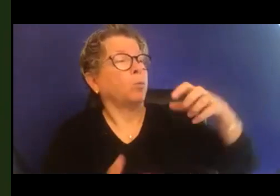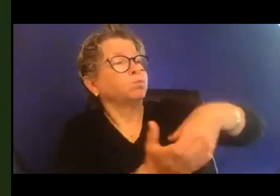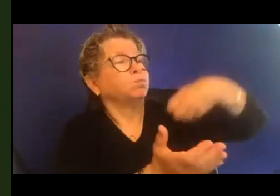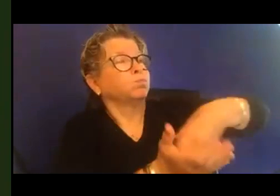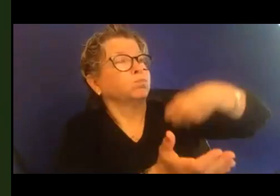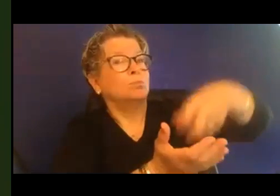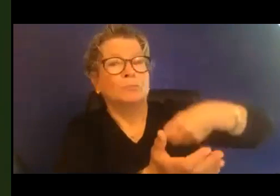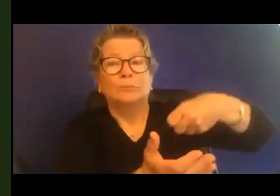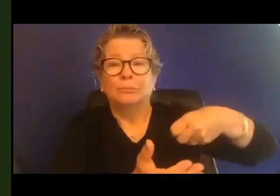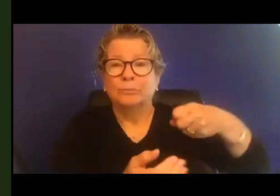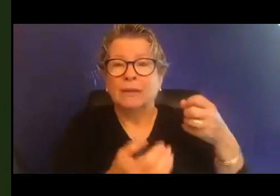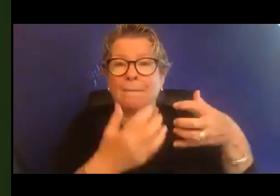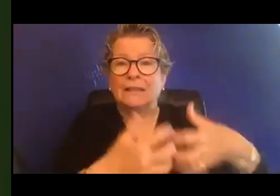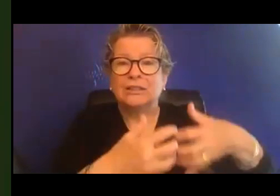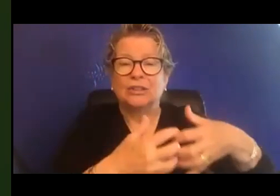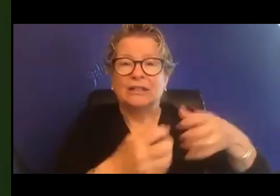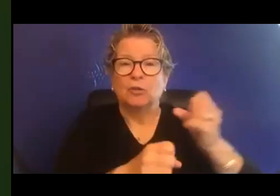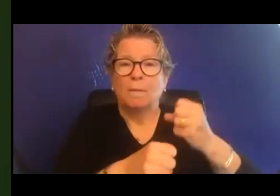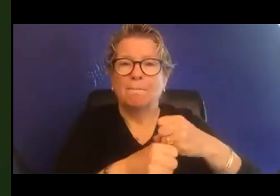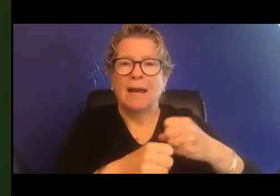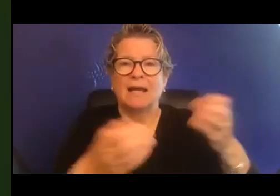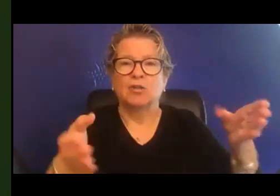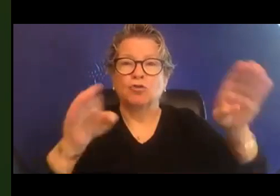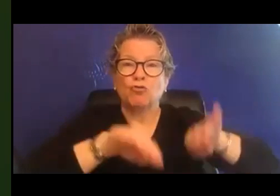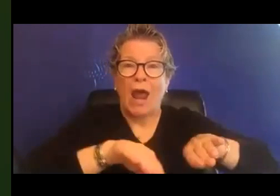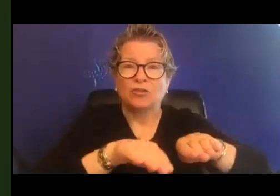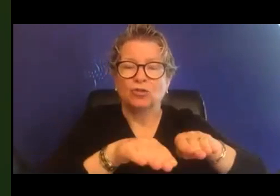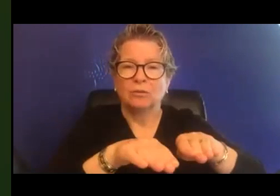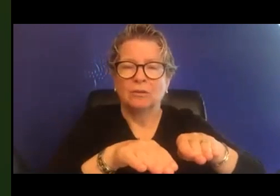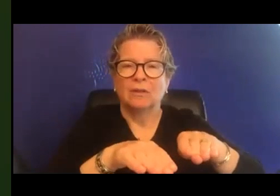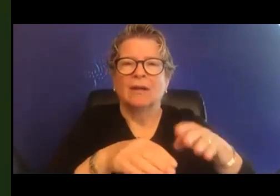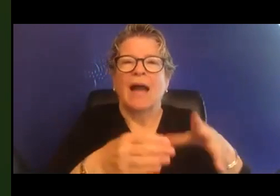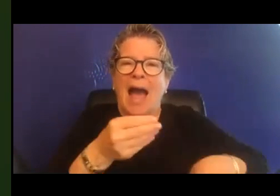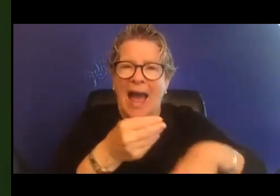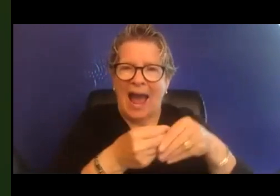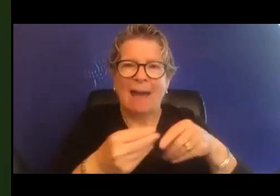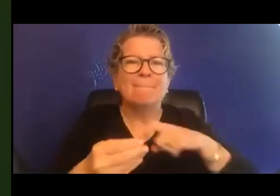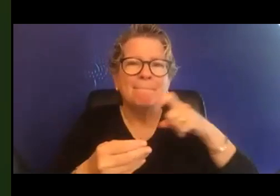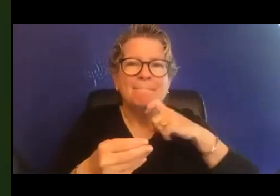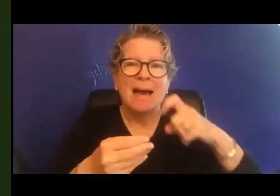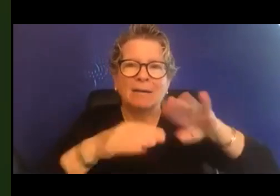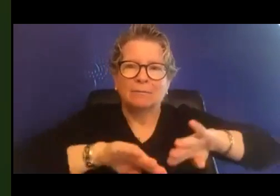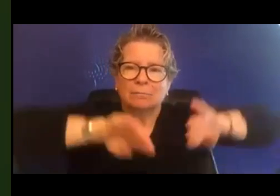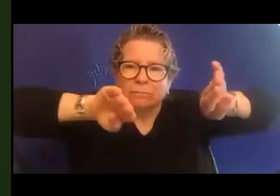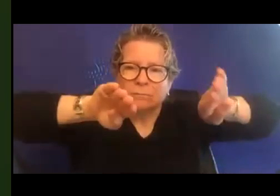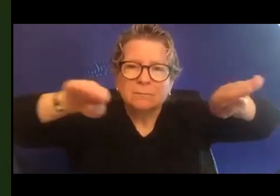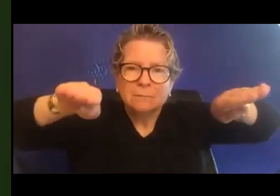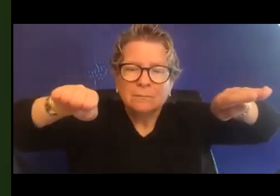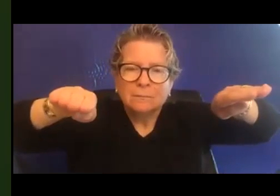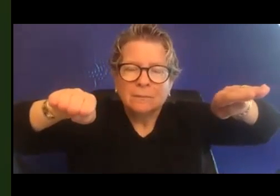It's where a contractor uses an excavator to dig a trench, puts the steel sheets in towards the side of the trench, puts the